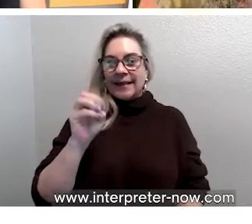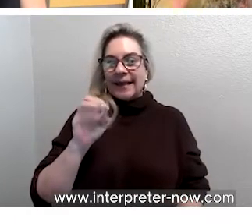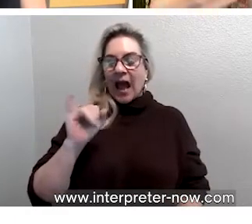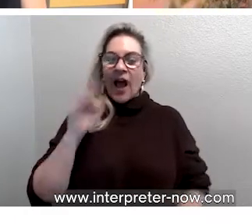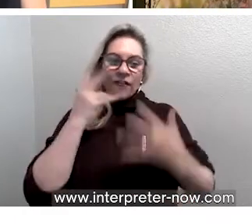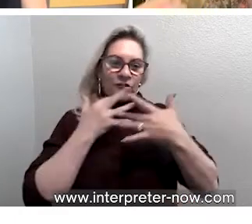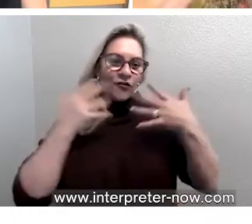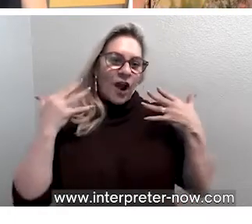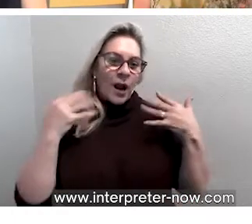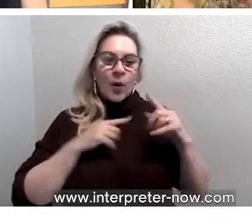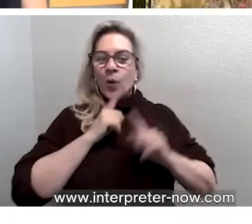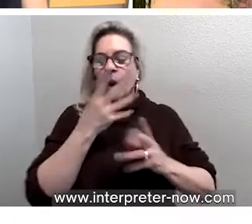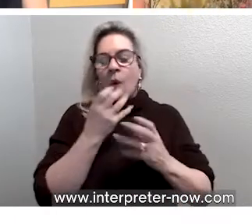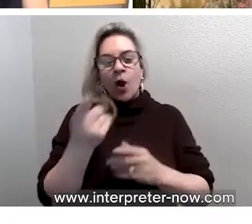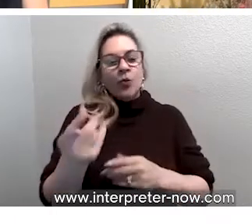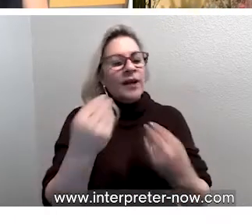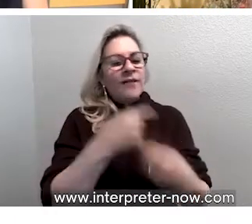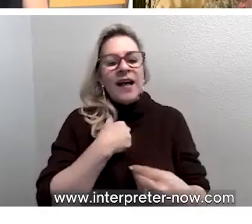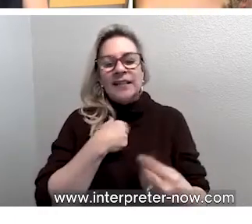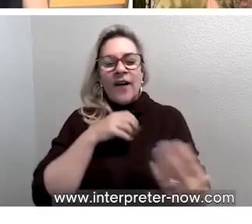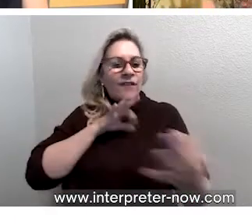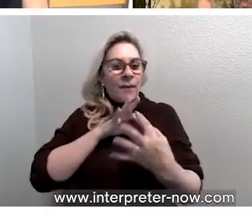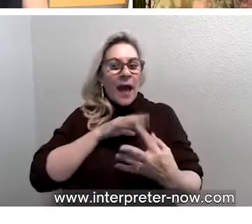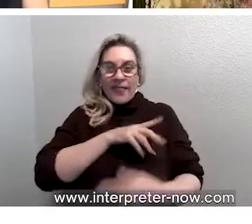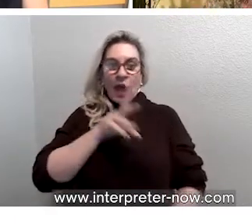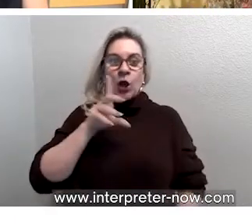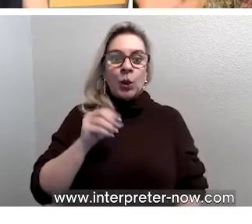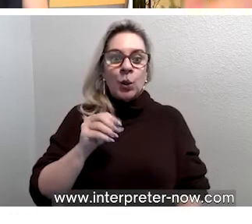We really want you to give us your feedback, and then they finally do, and then they are